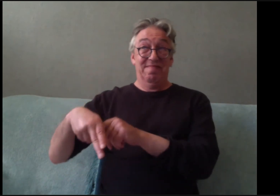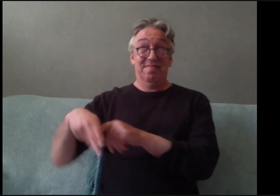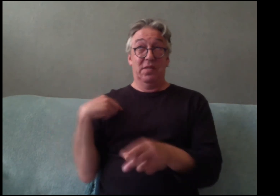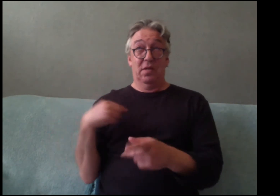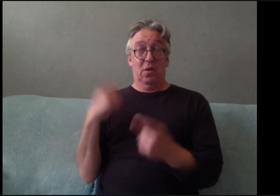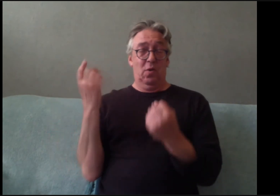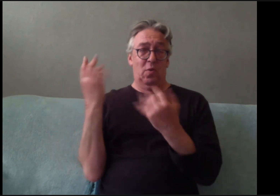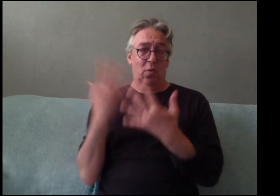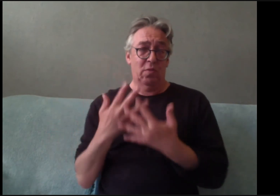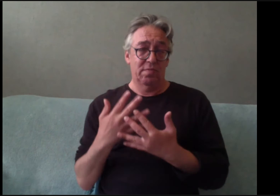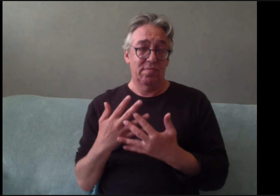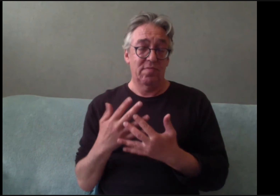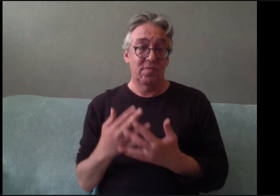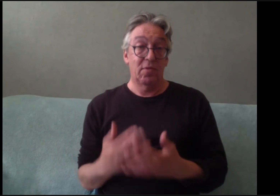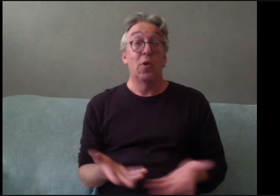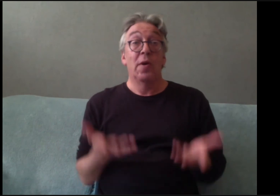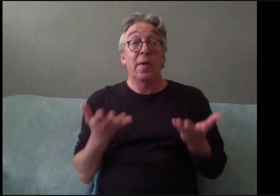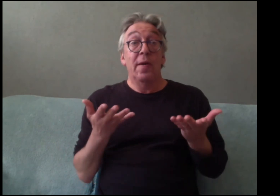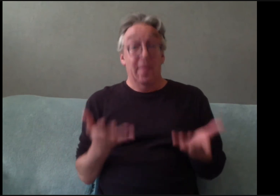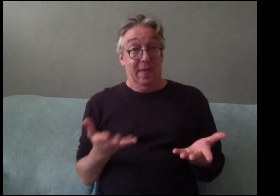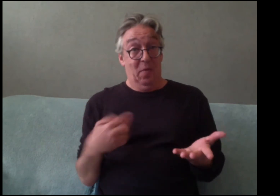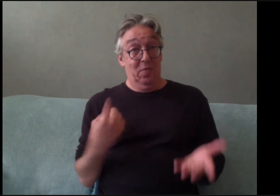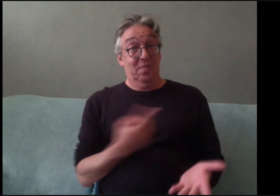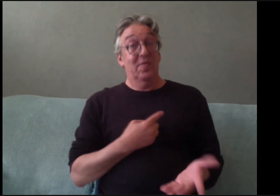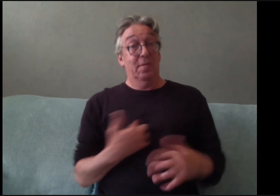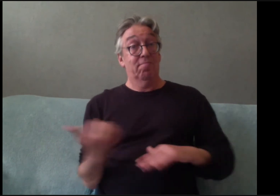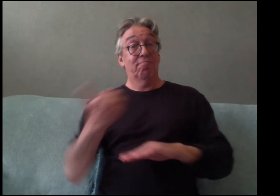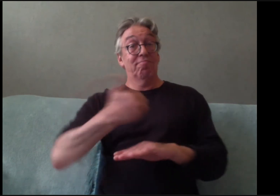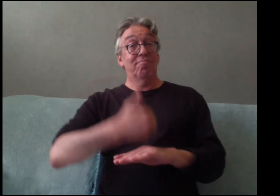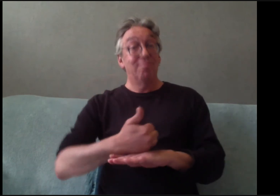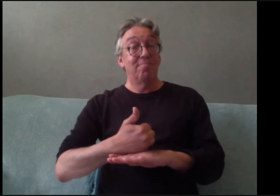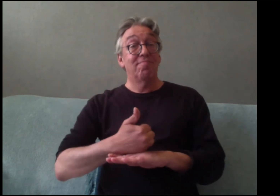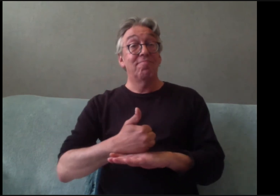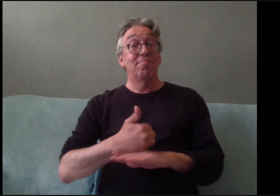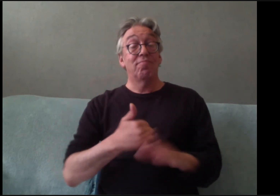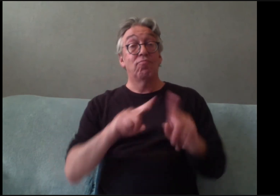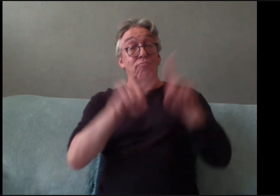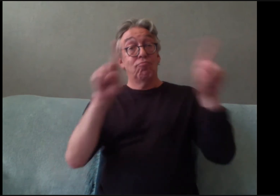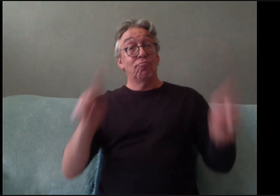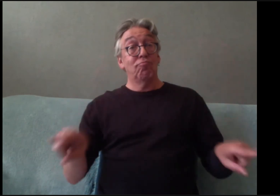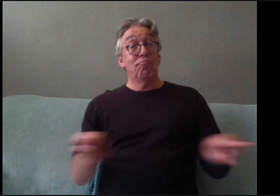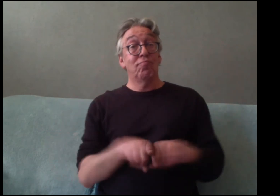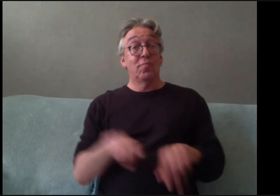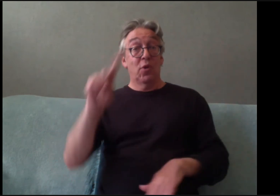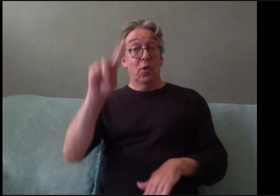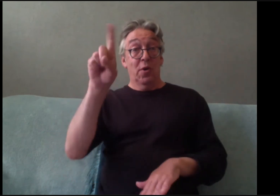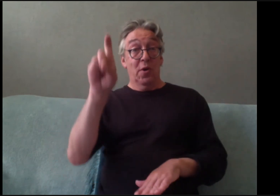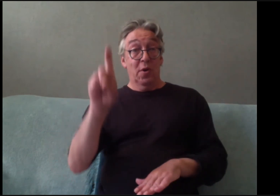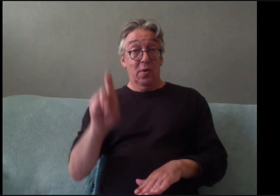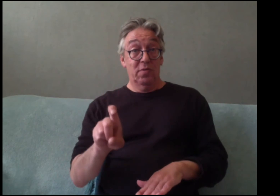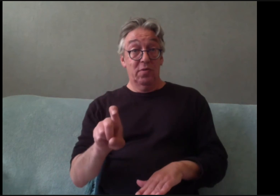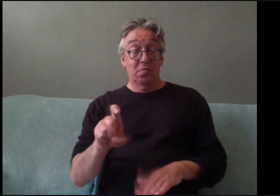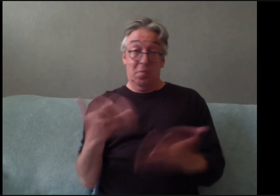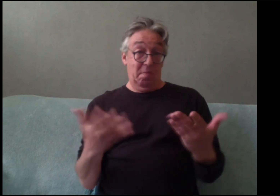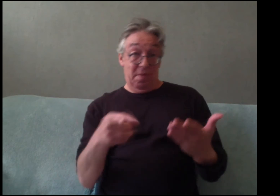If some of you would like to answer the survey, I can circulate the link. Thank you.